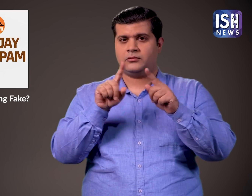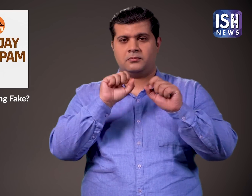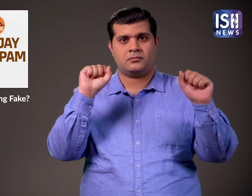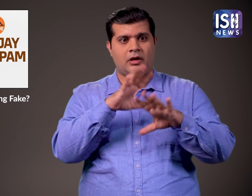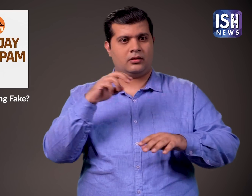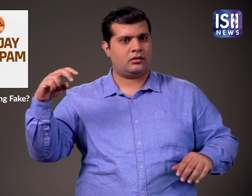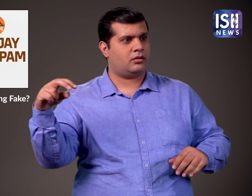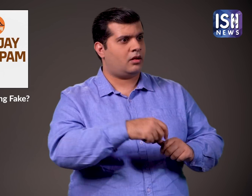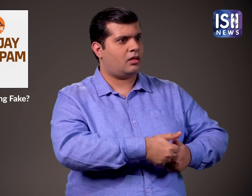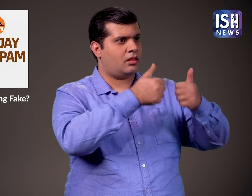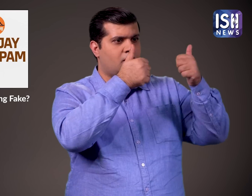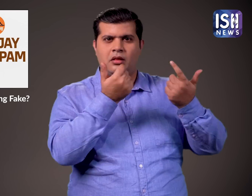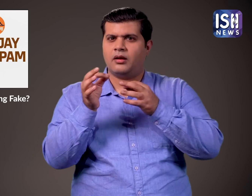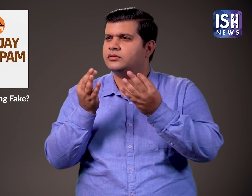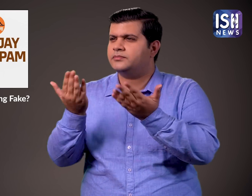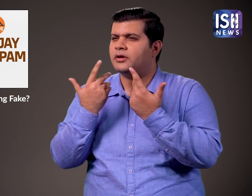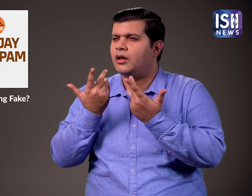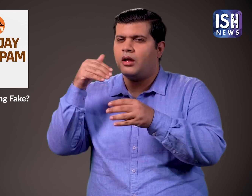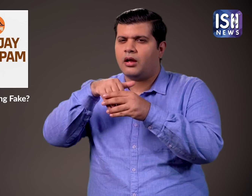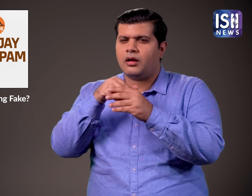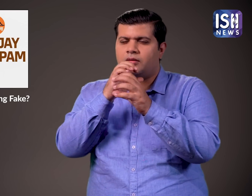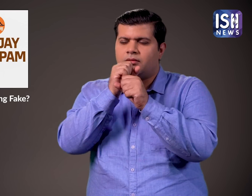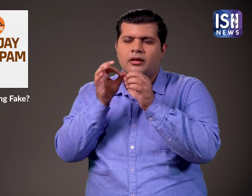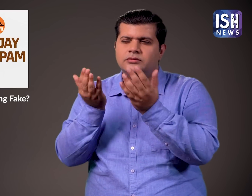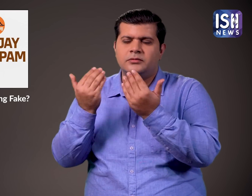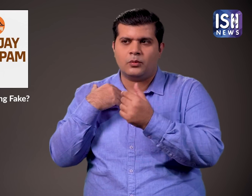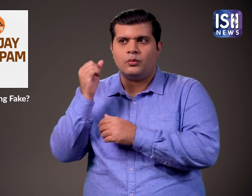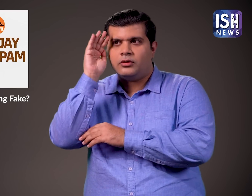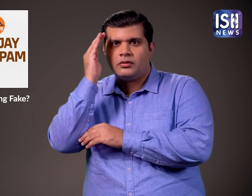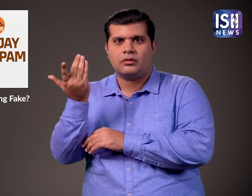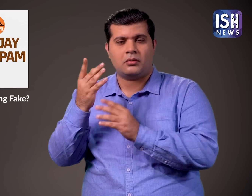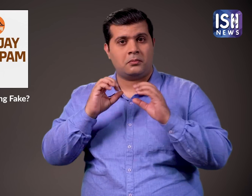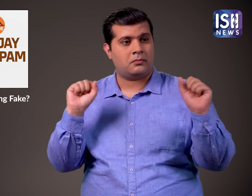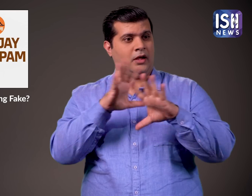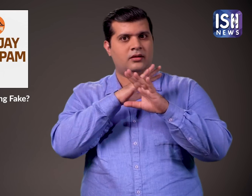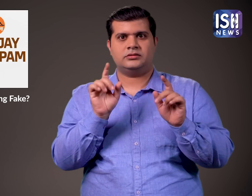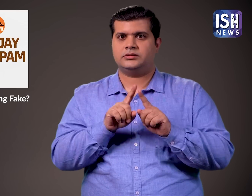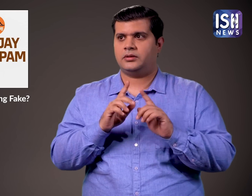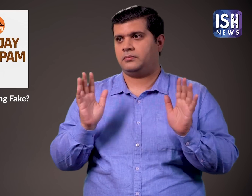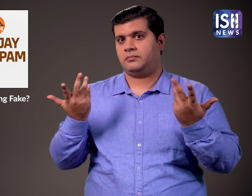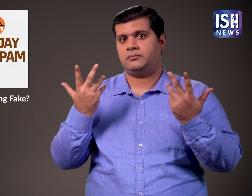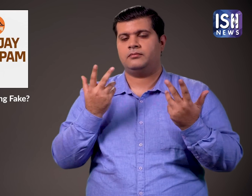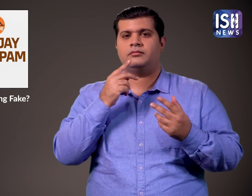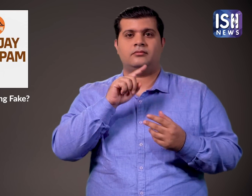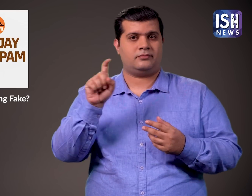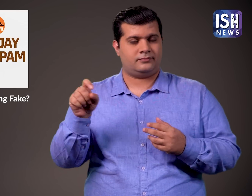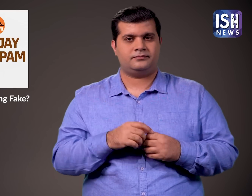and miraculously he recovered and is walking normally. I want the doctors to explain this. "